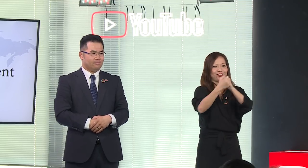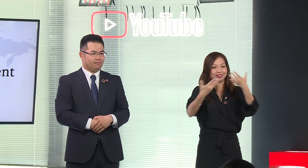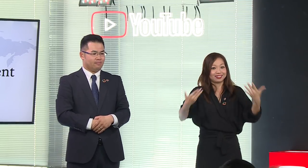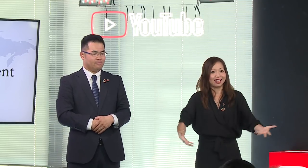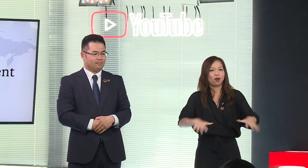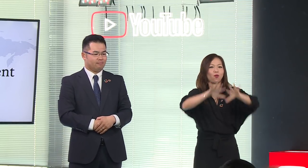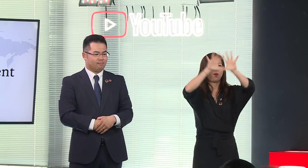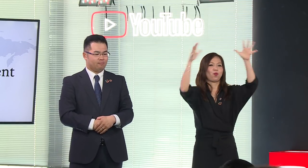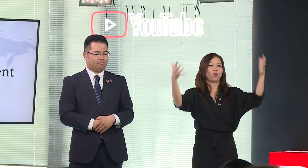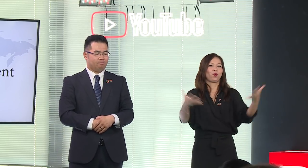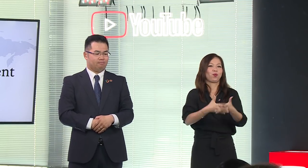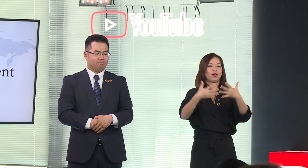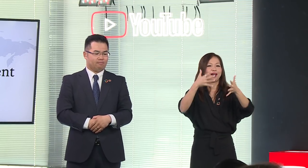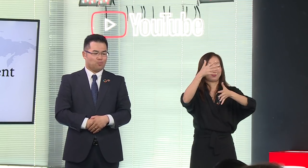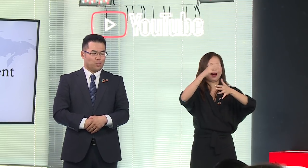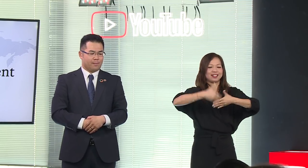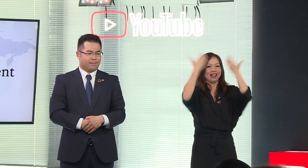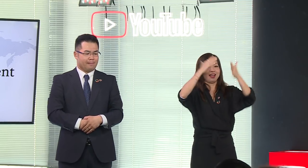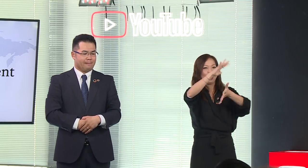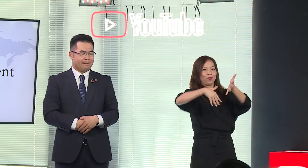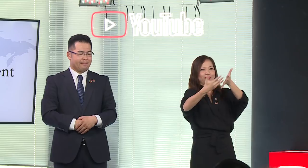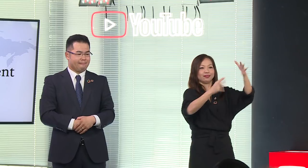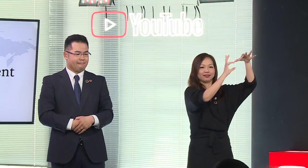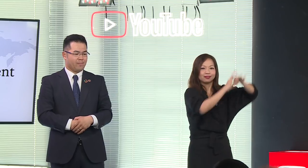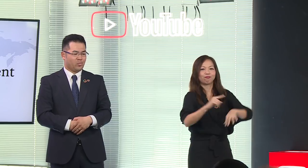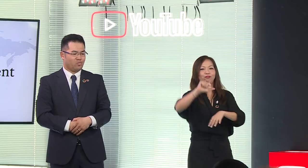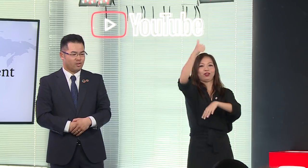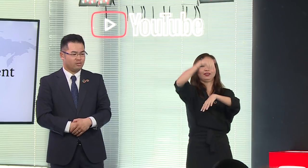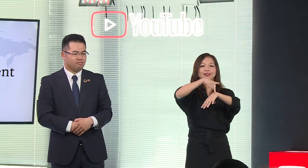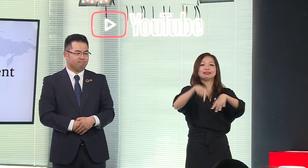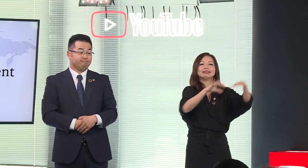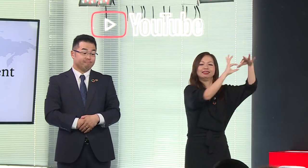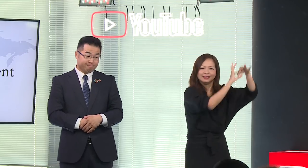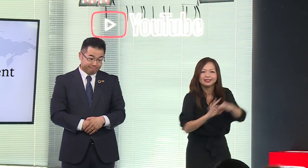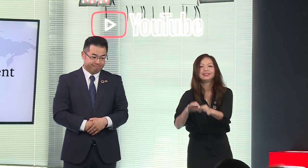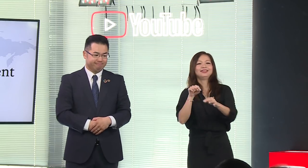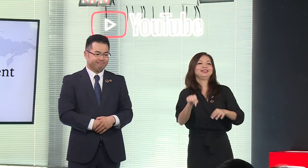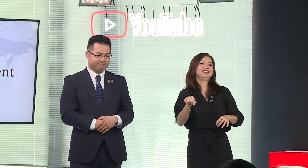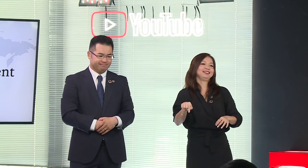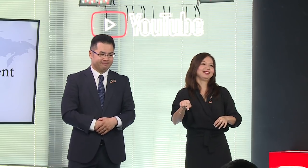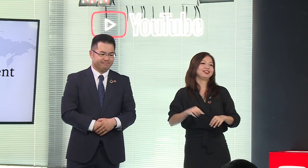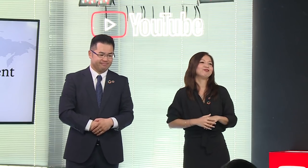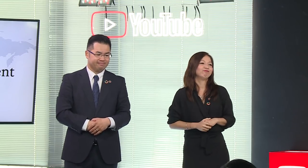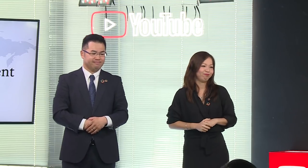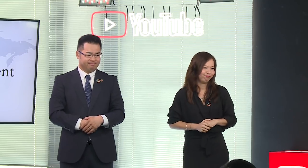I do have to agree and hopefully many of the representatives here will also support that idea.